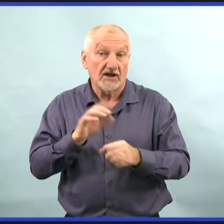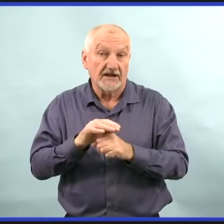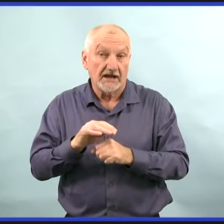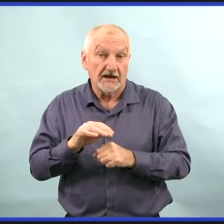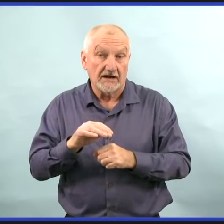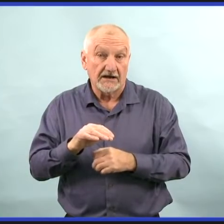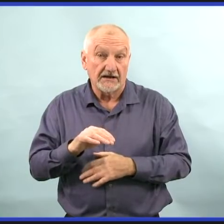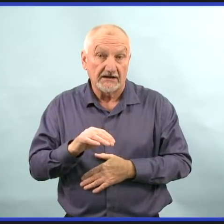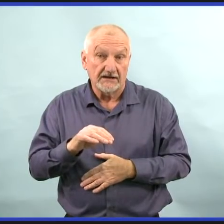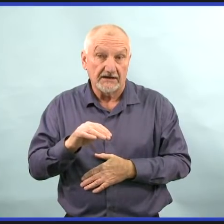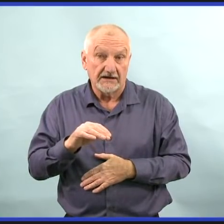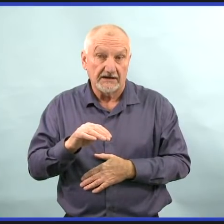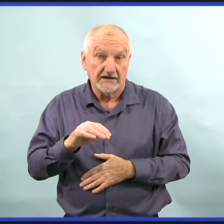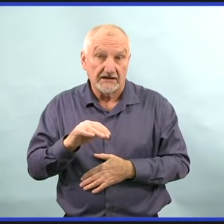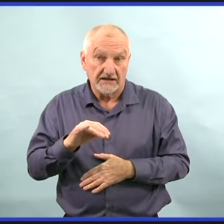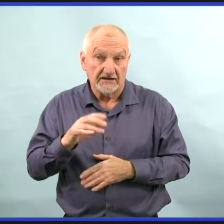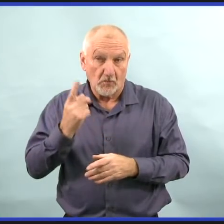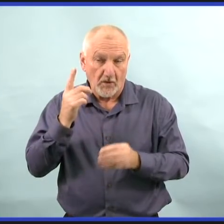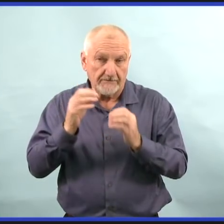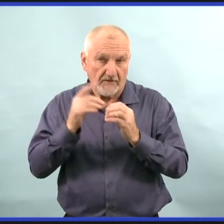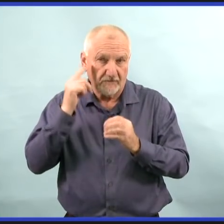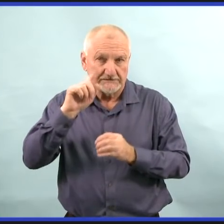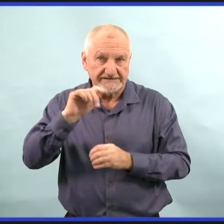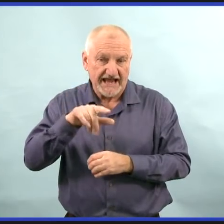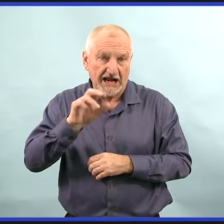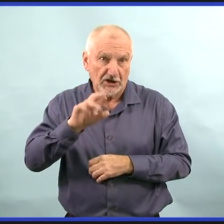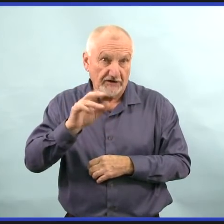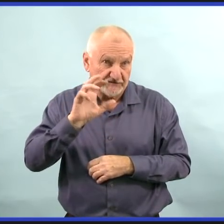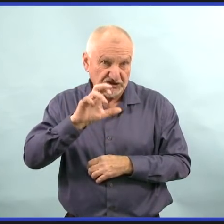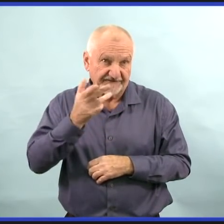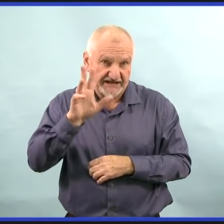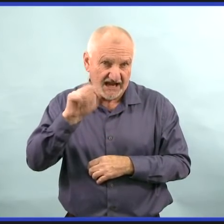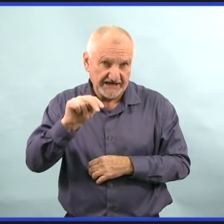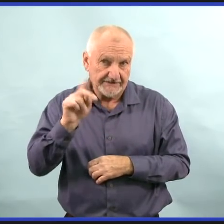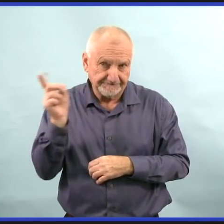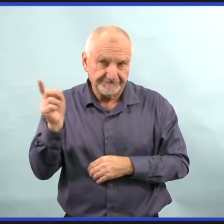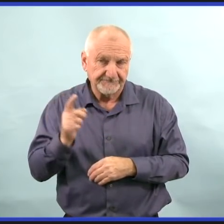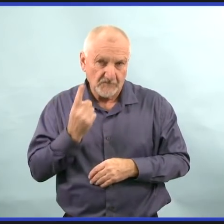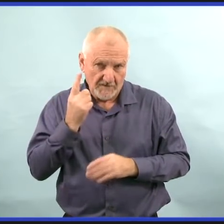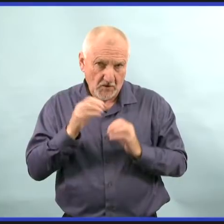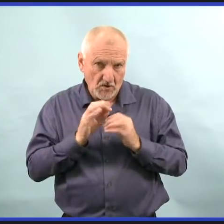have had some audio issues with the question or perhaps the answer we're trying to triple check